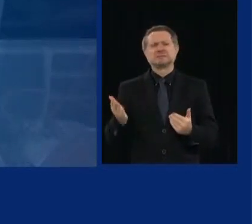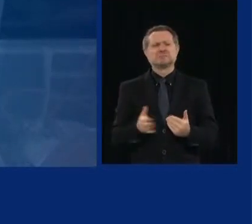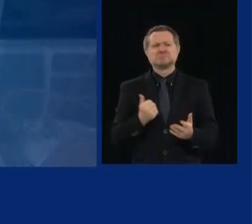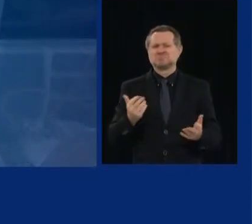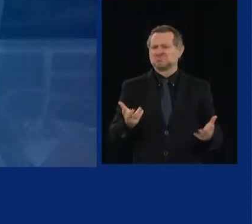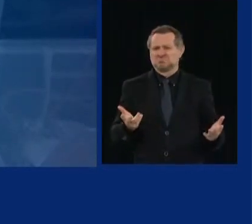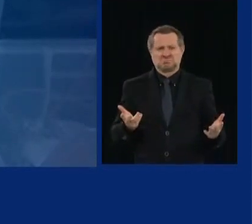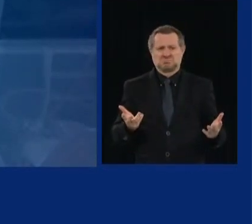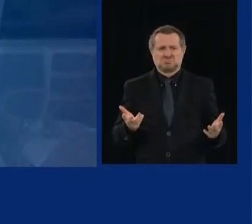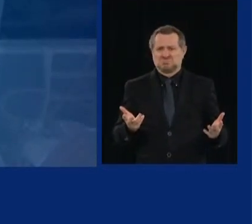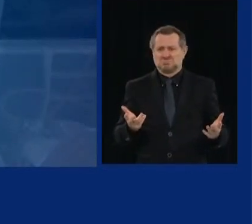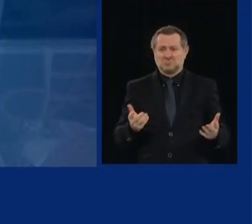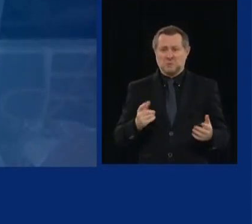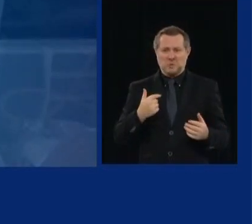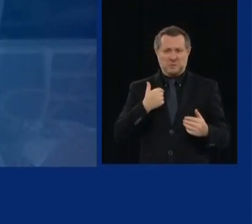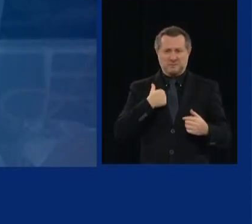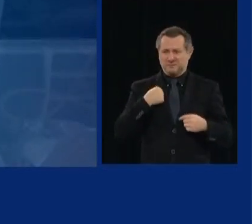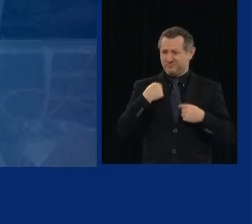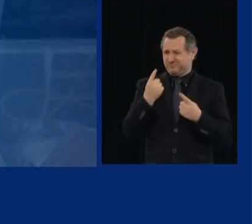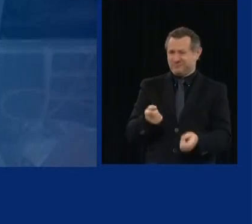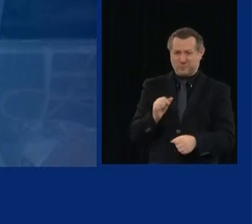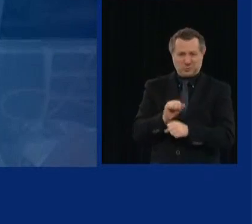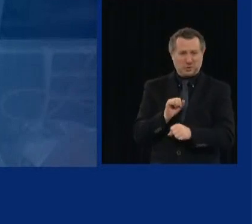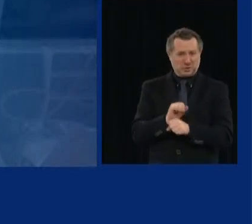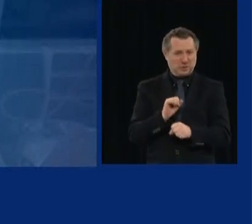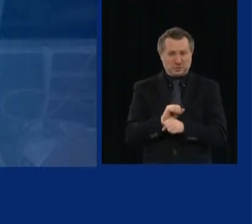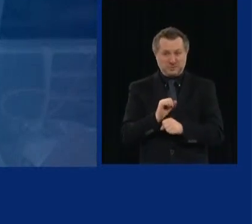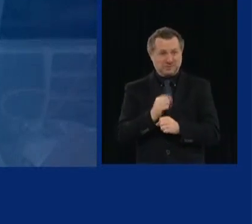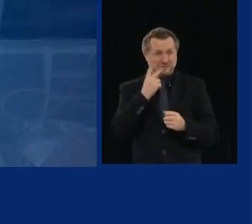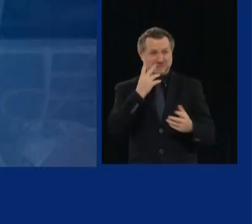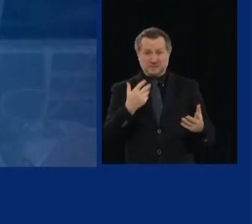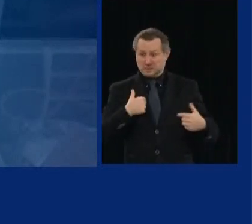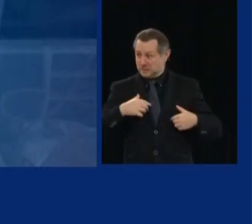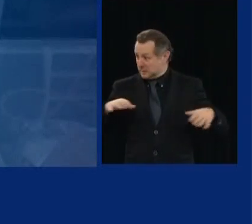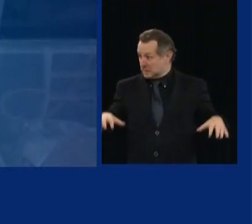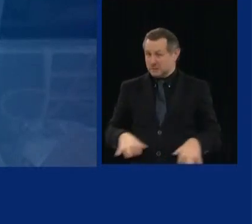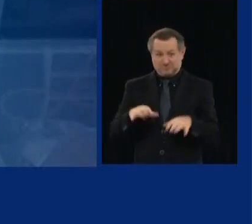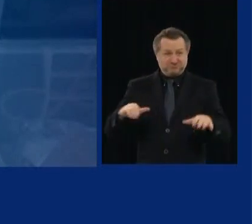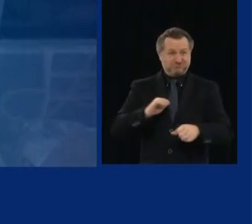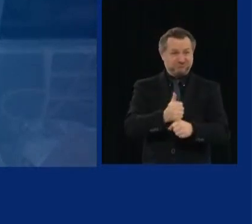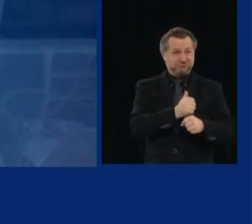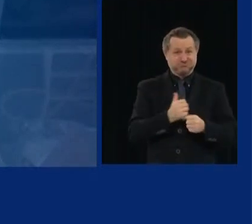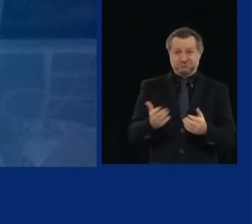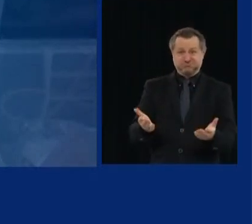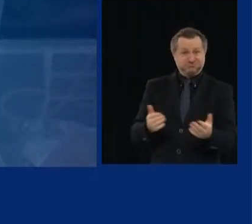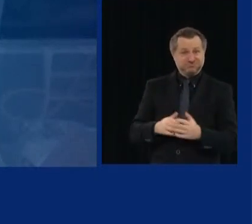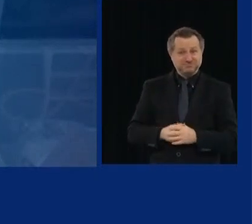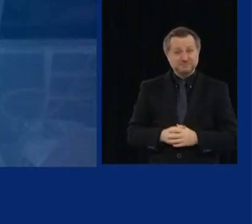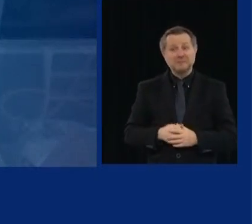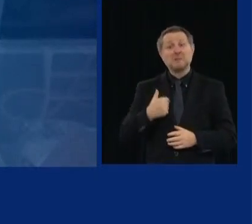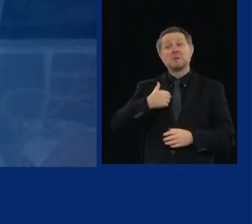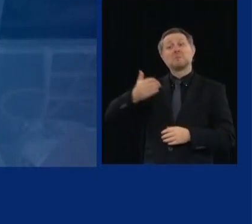AND IT IS A FAST AND EASY THING TO DO.